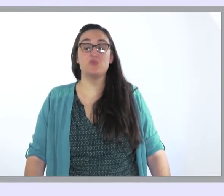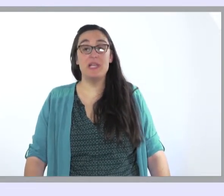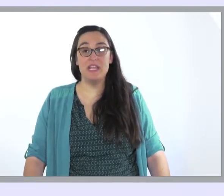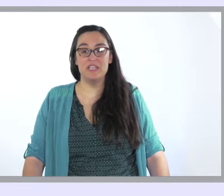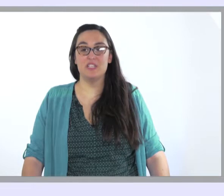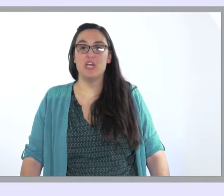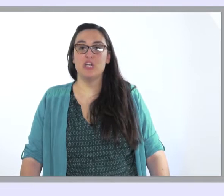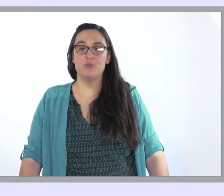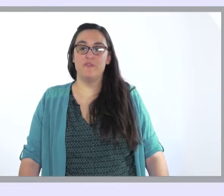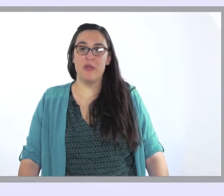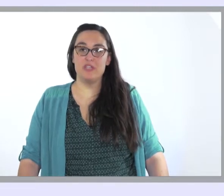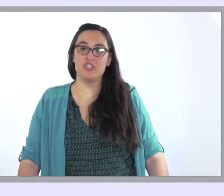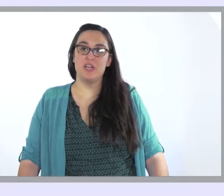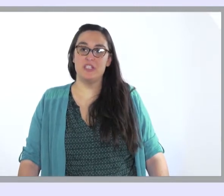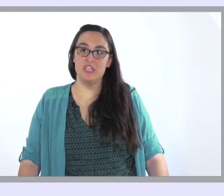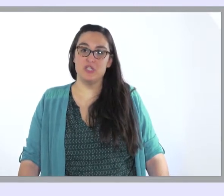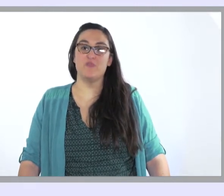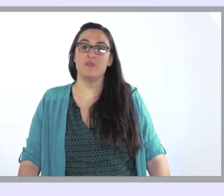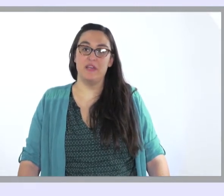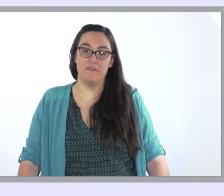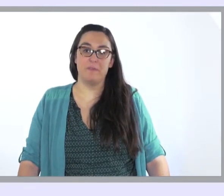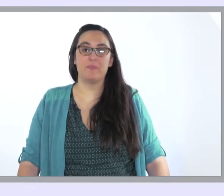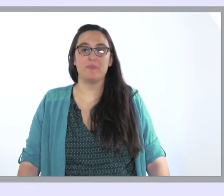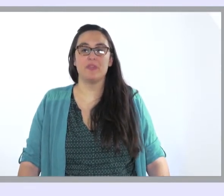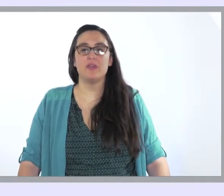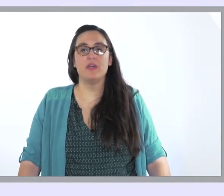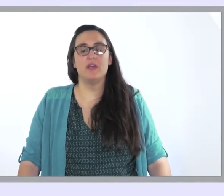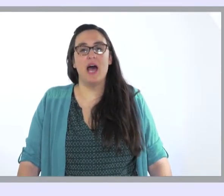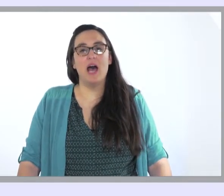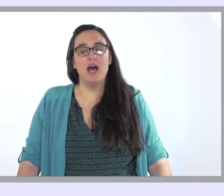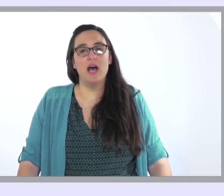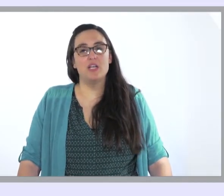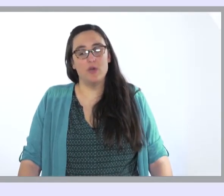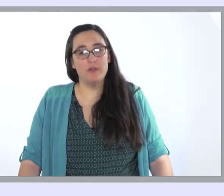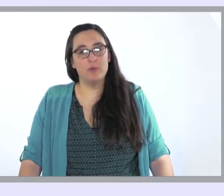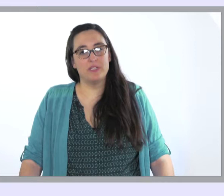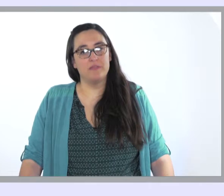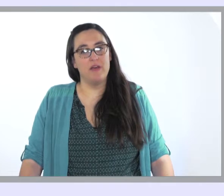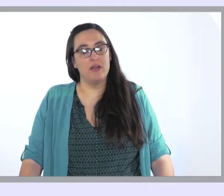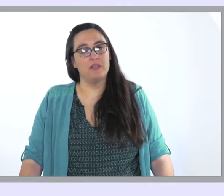is related to the French teachers for the deaf. Another important fact